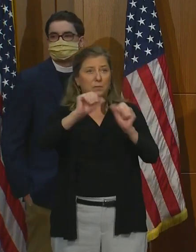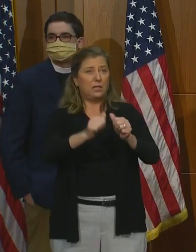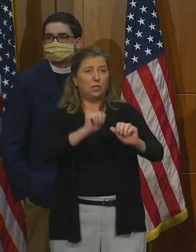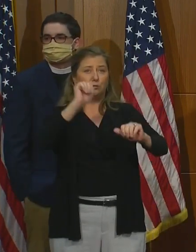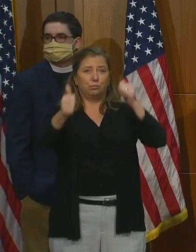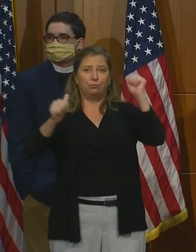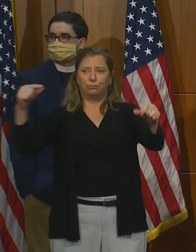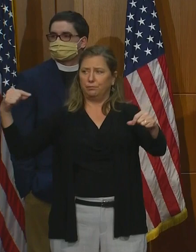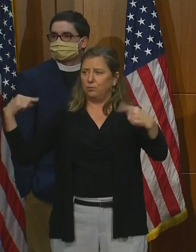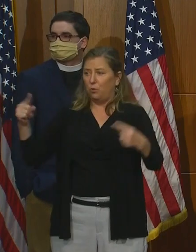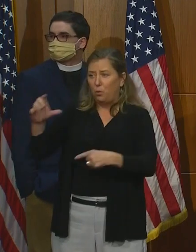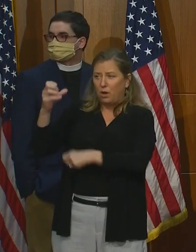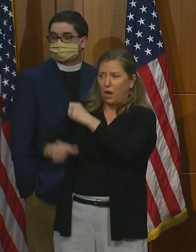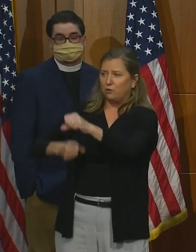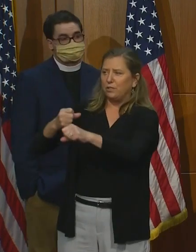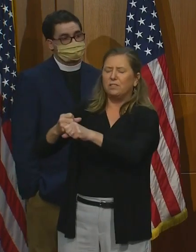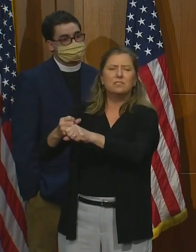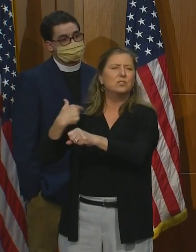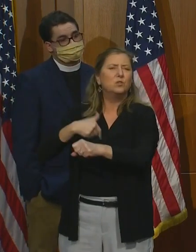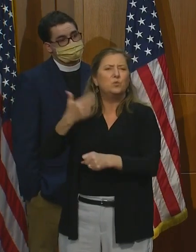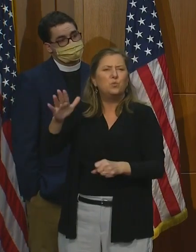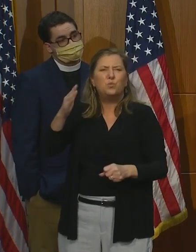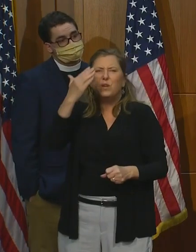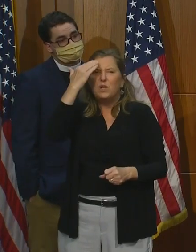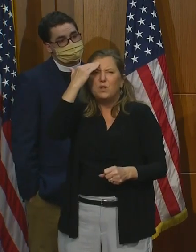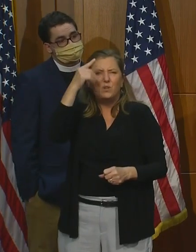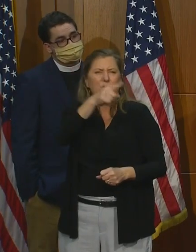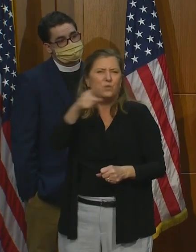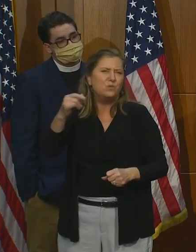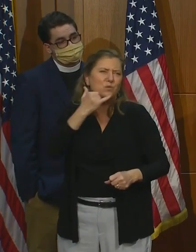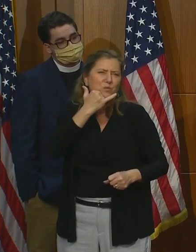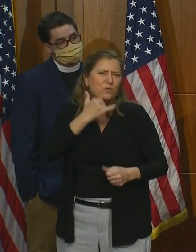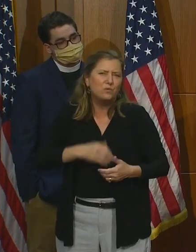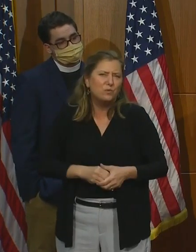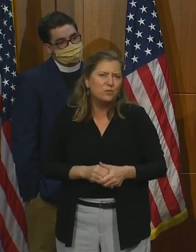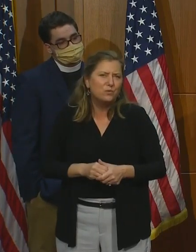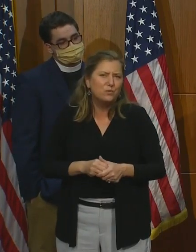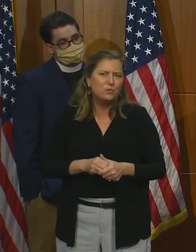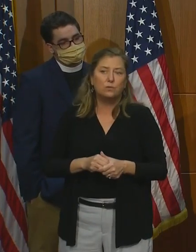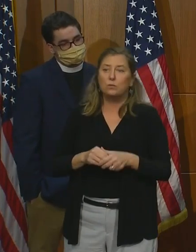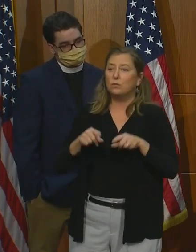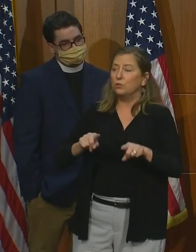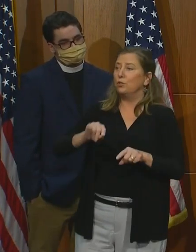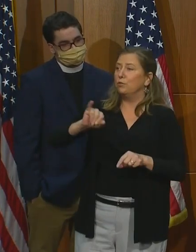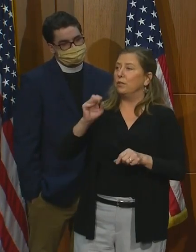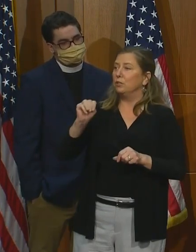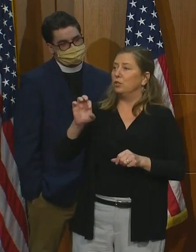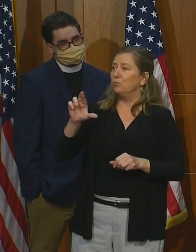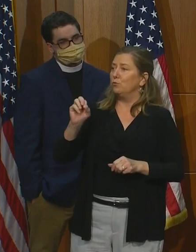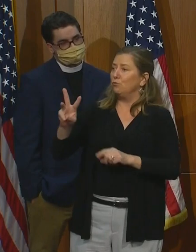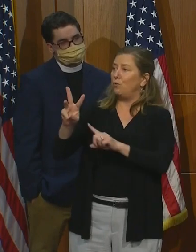SINCE THESE MONUMENTS WERE